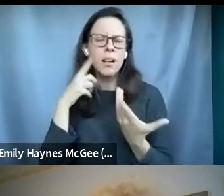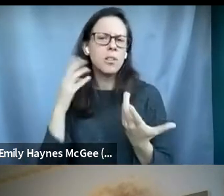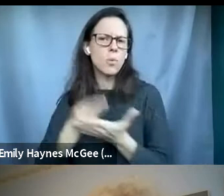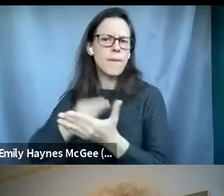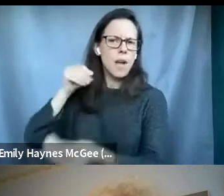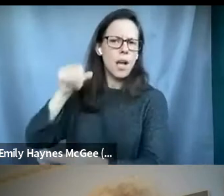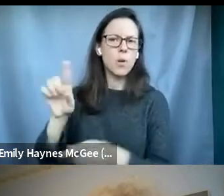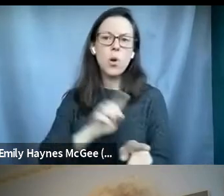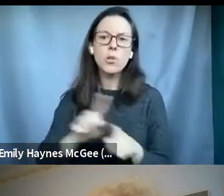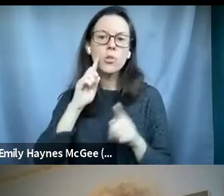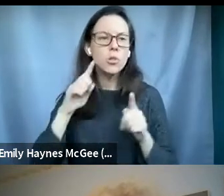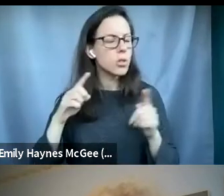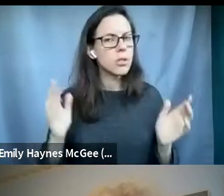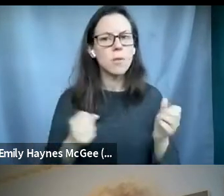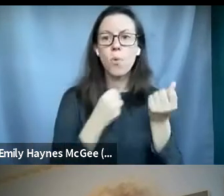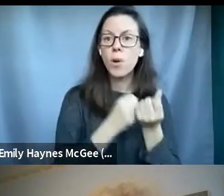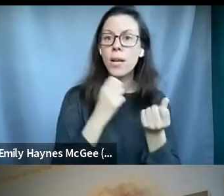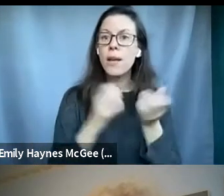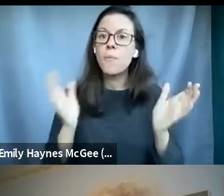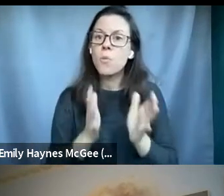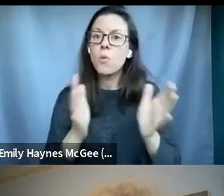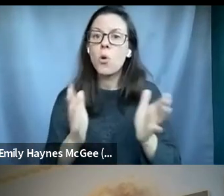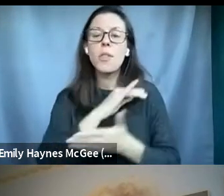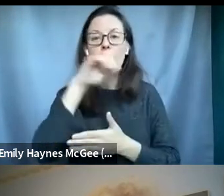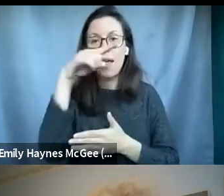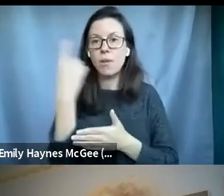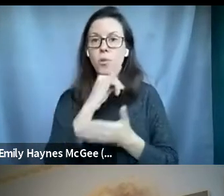Black artists and organizers involved in this project which I'll go in to in a second.